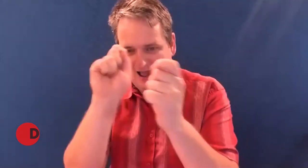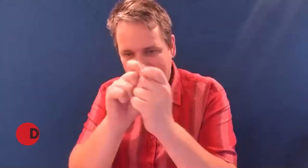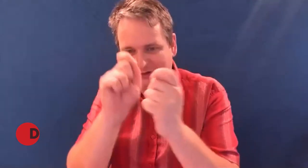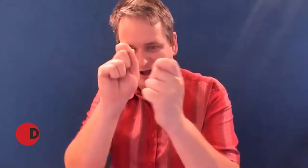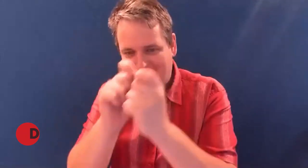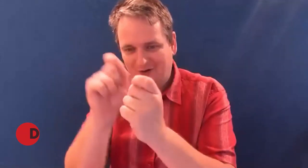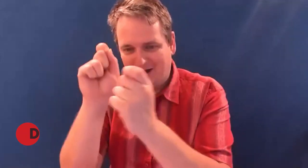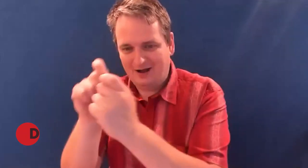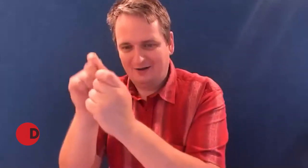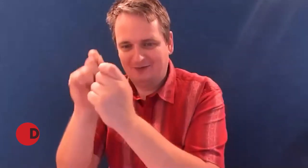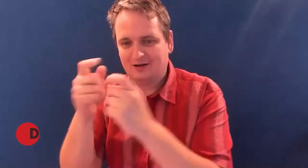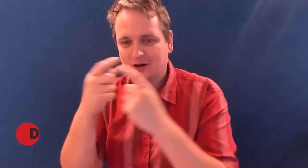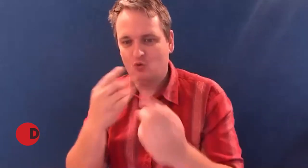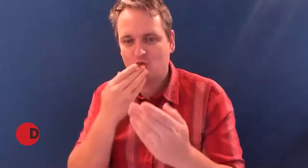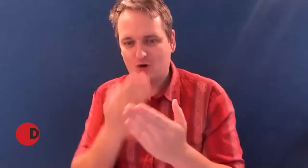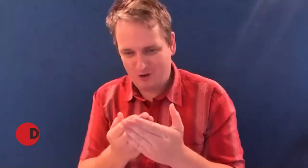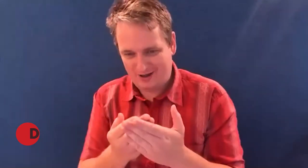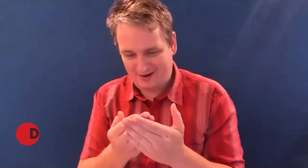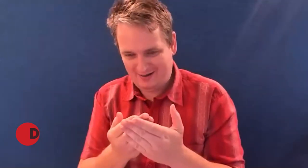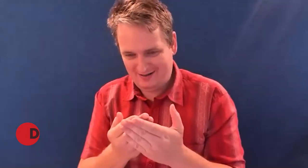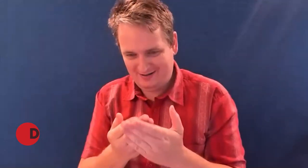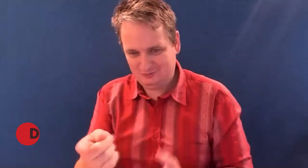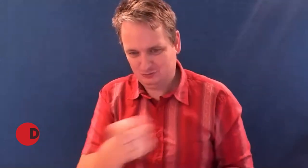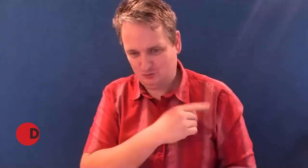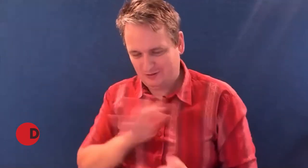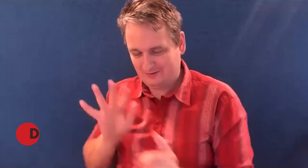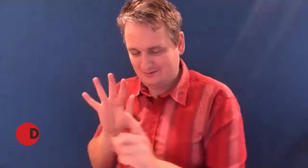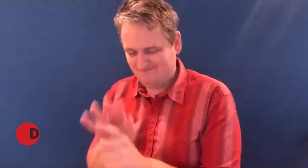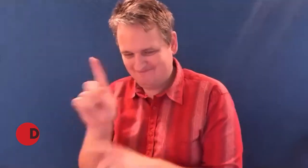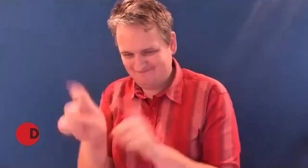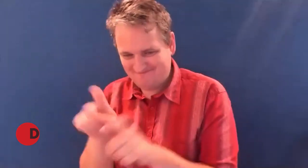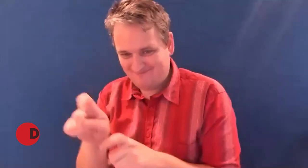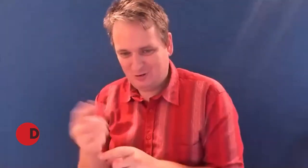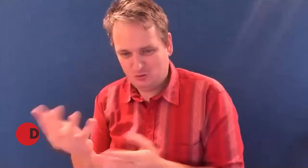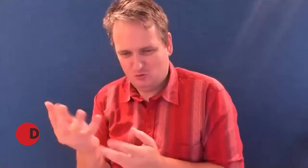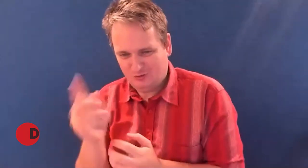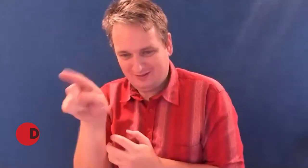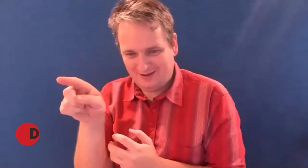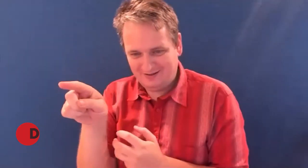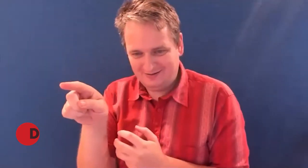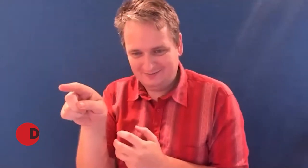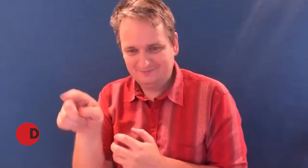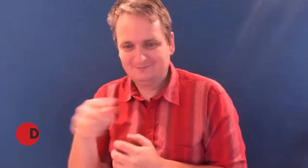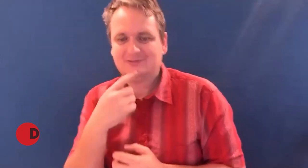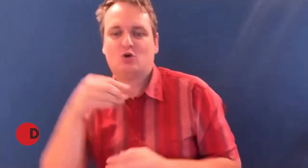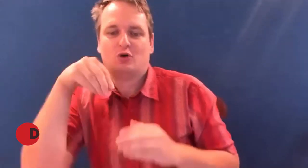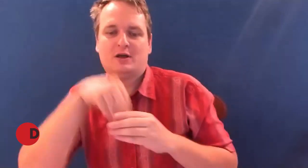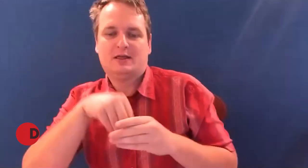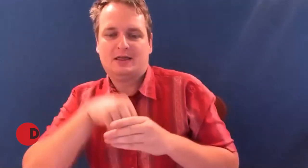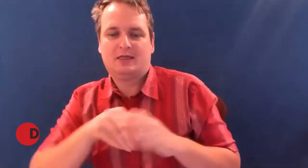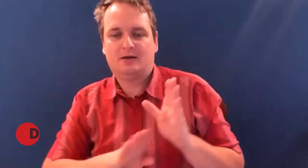it was amazingly accurate. We approached and asked him what it was.